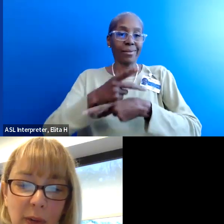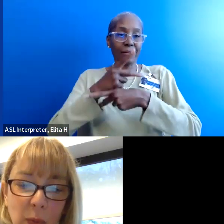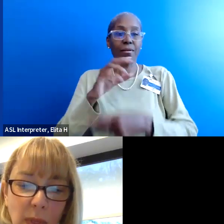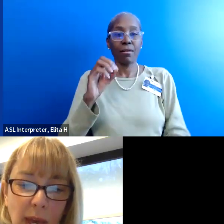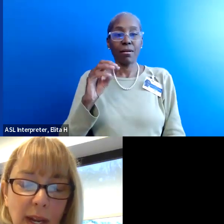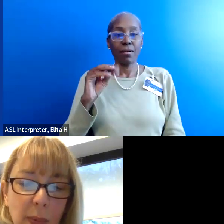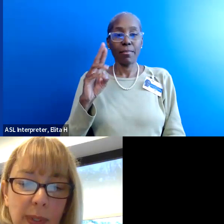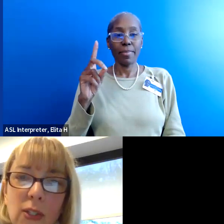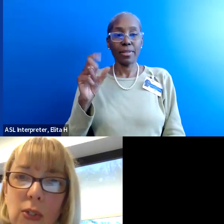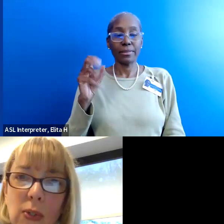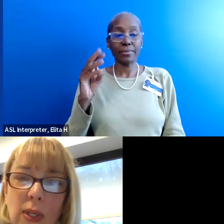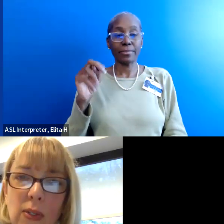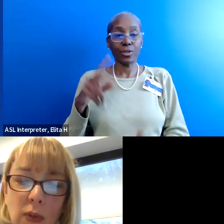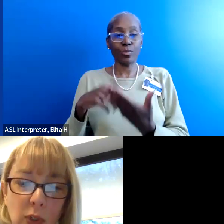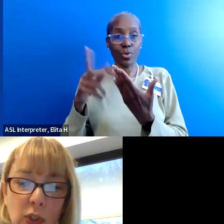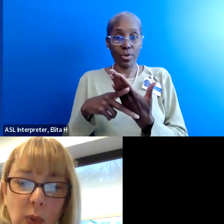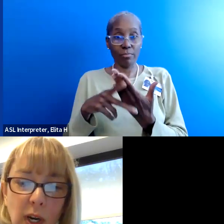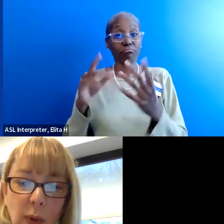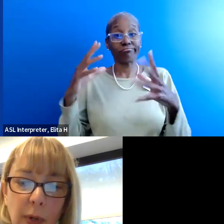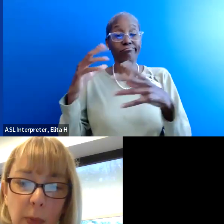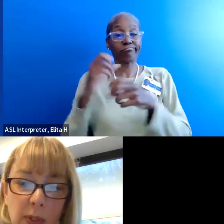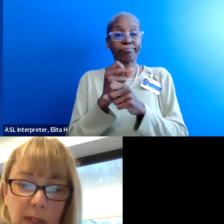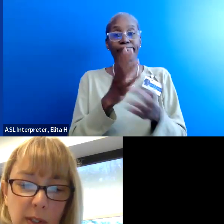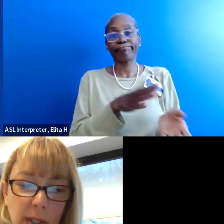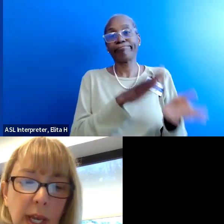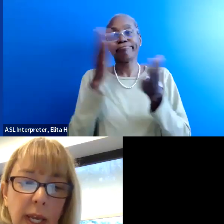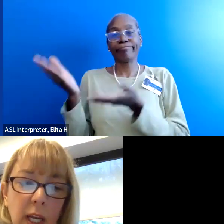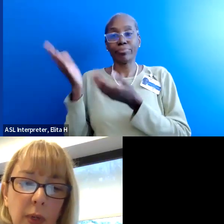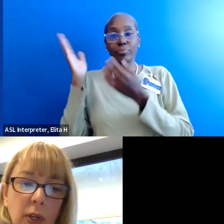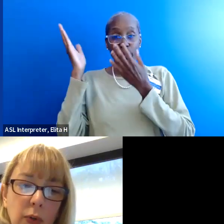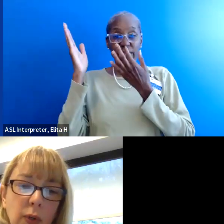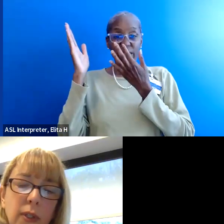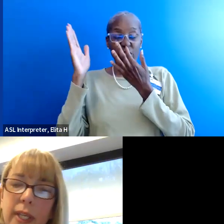And with that, I would like to turn things over to our webinar presenter, Amity Overall-Laib.